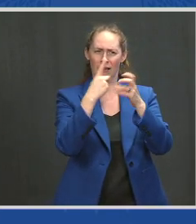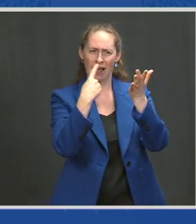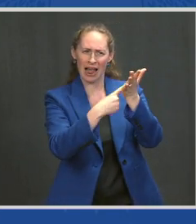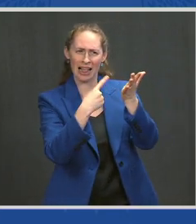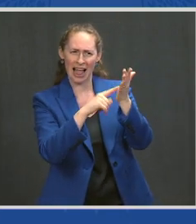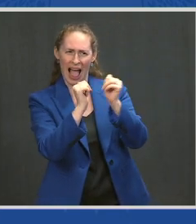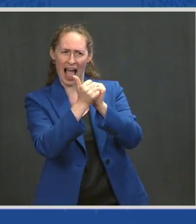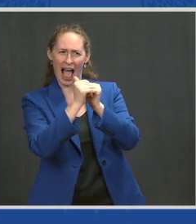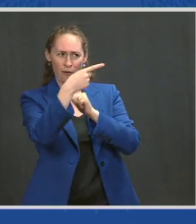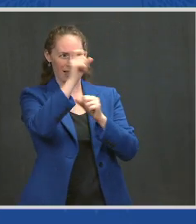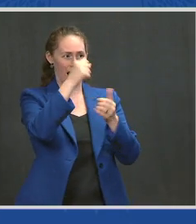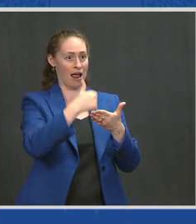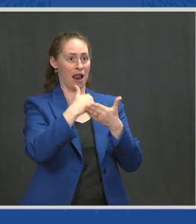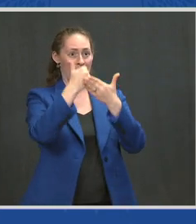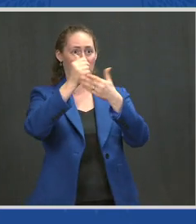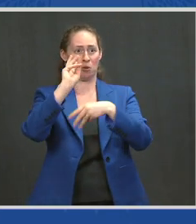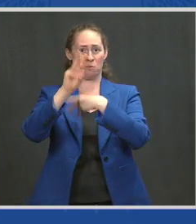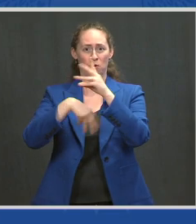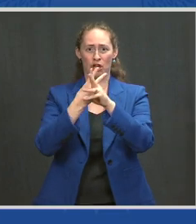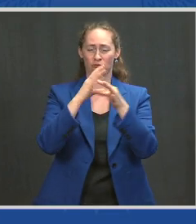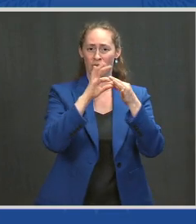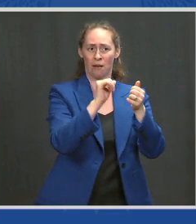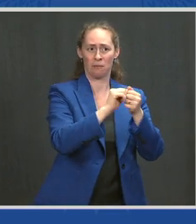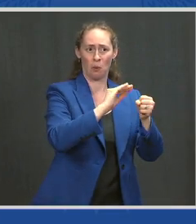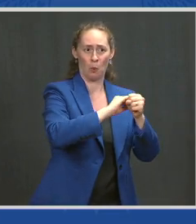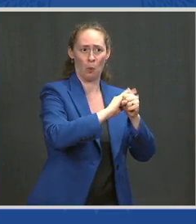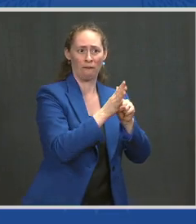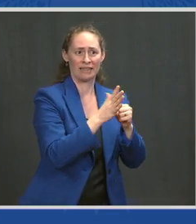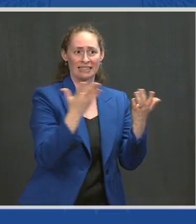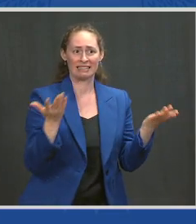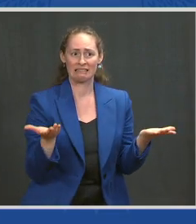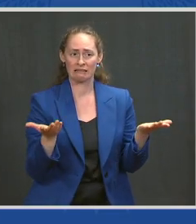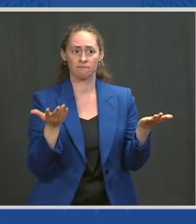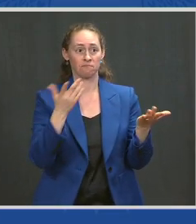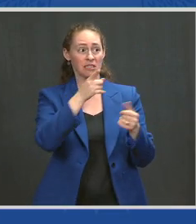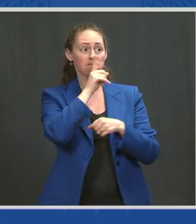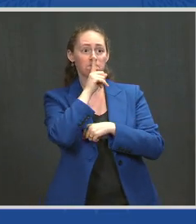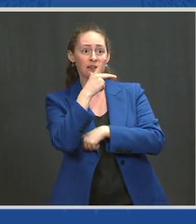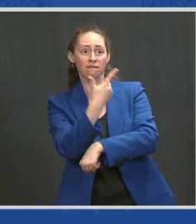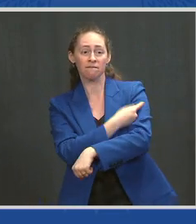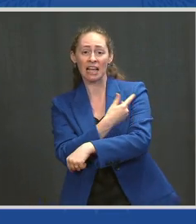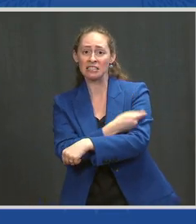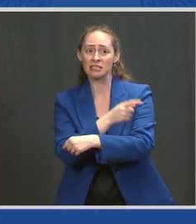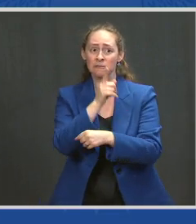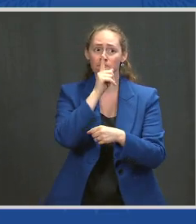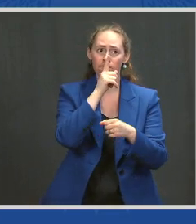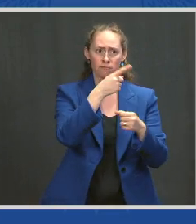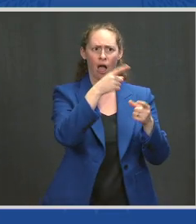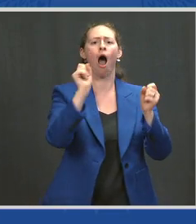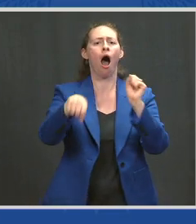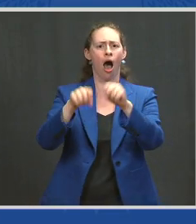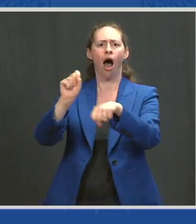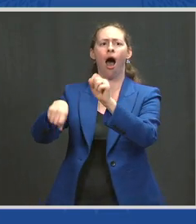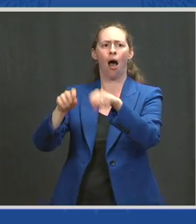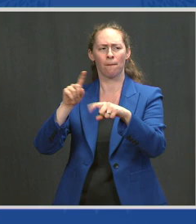in terms of COVID-19 and vaccines. And they're trying very hard. Look, certain things you don't have to explain